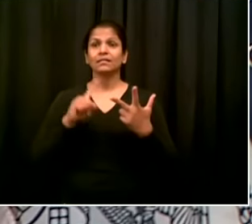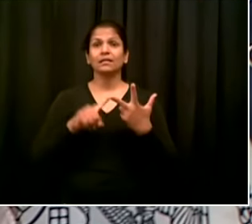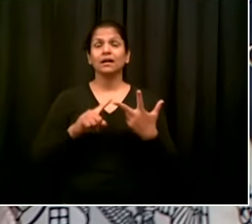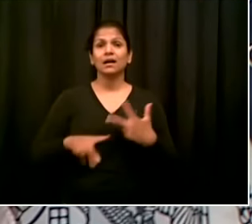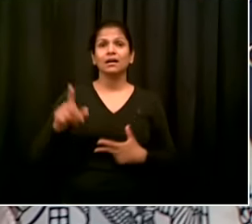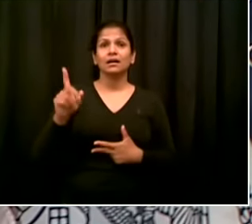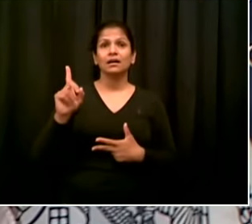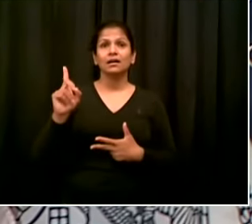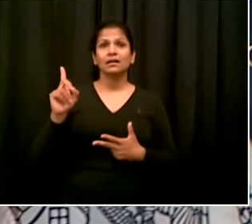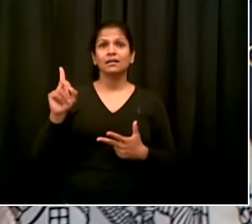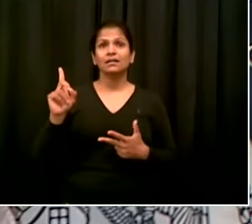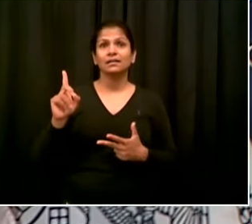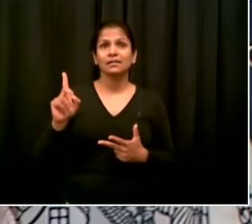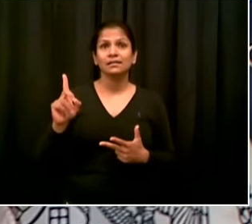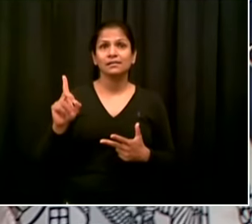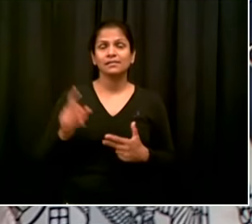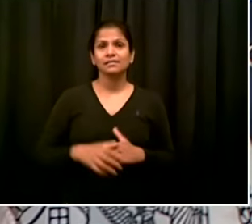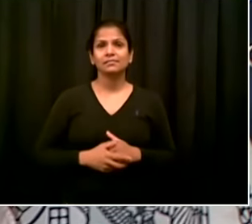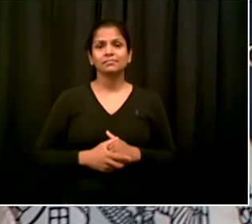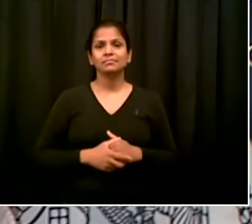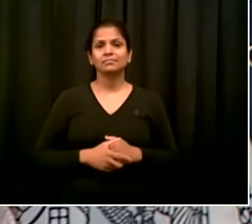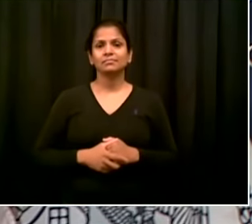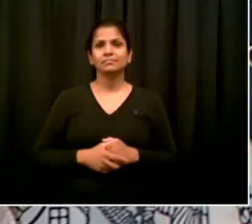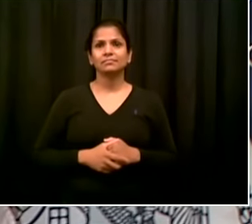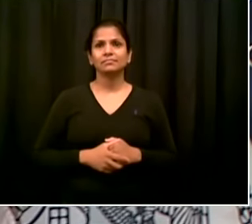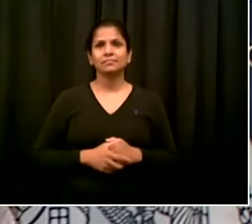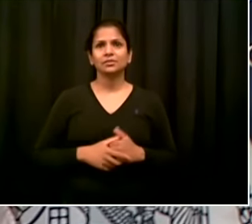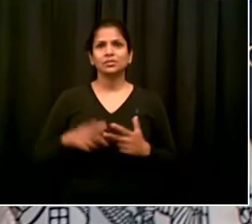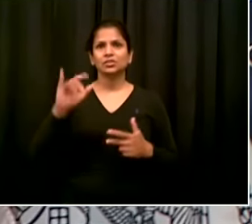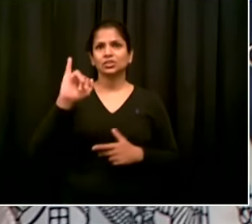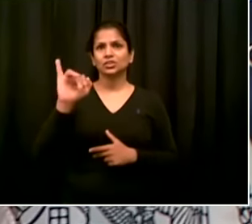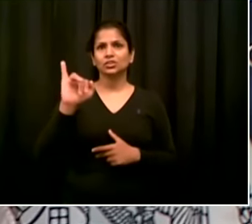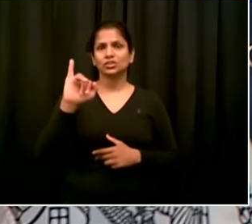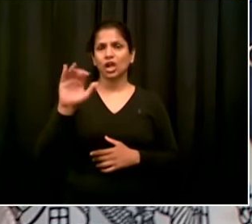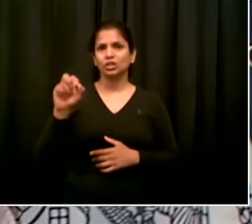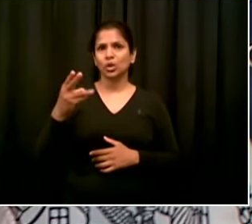SHARE OF FEDERAL FUNDING. BILLIONS OF DLOLARS ON THE LINE.